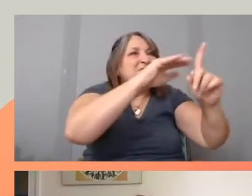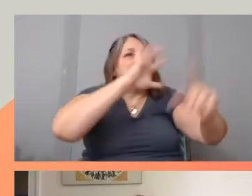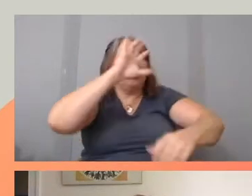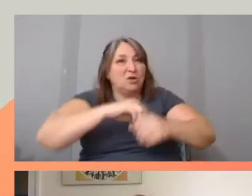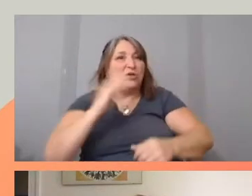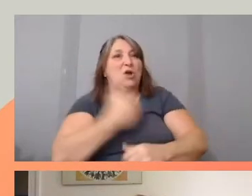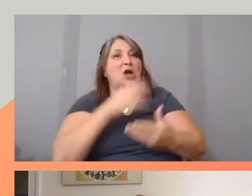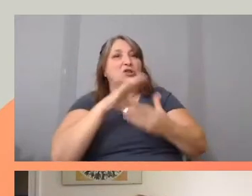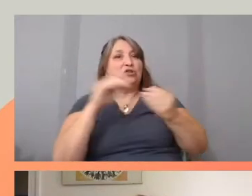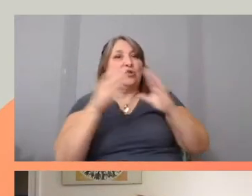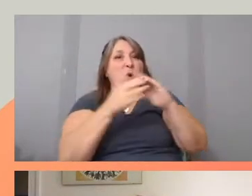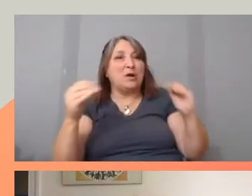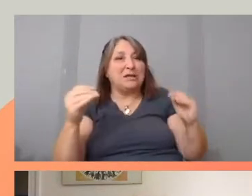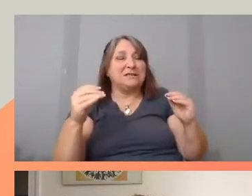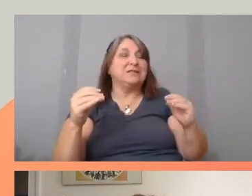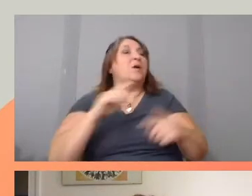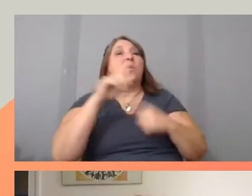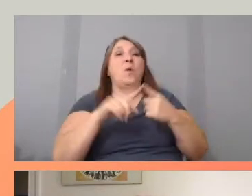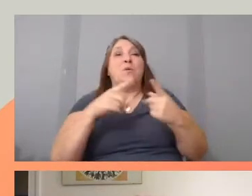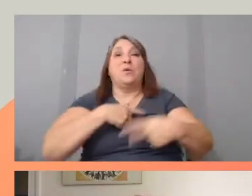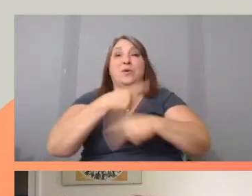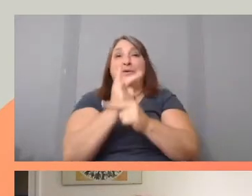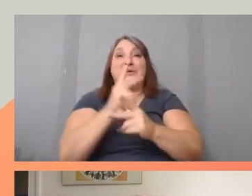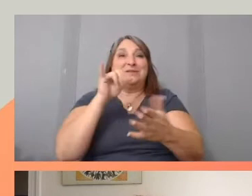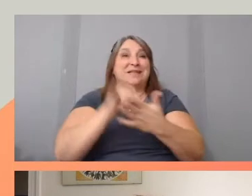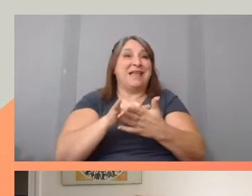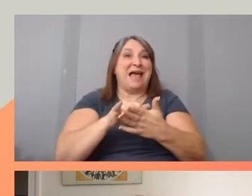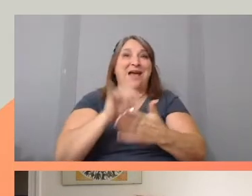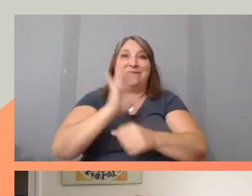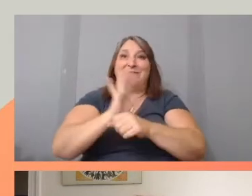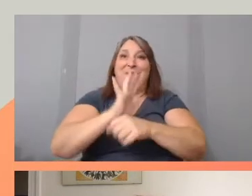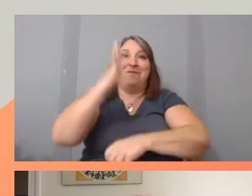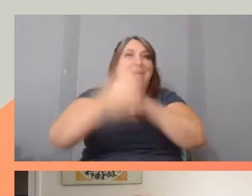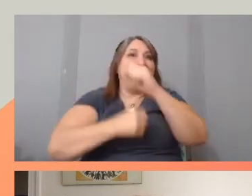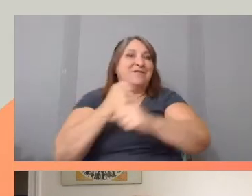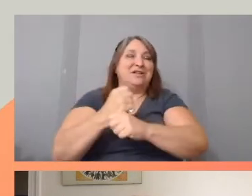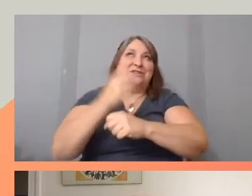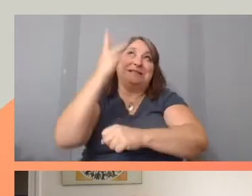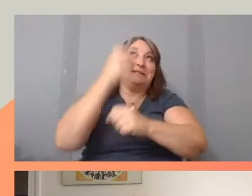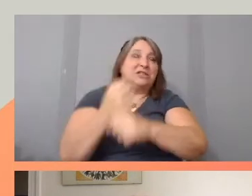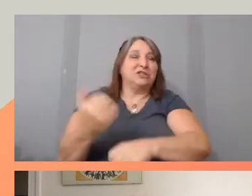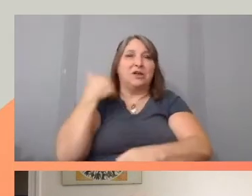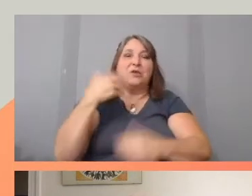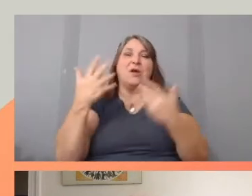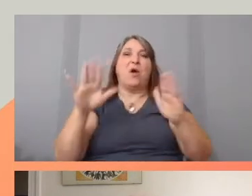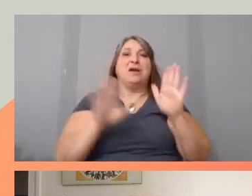And when we were producing that five, six years ago, they were already in development for the Asian-American stories.